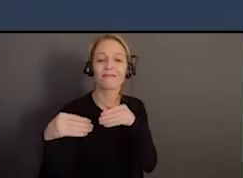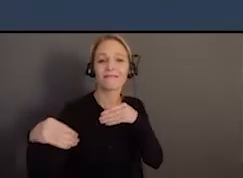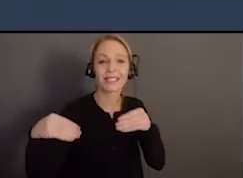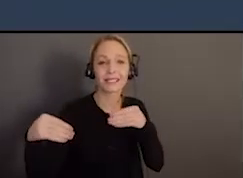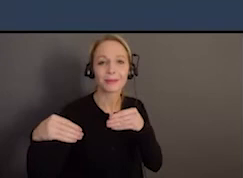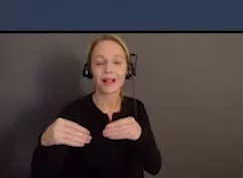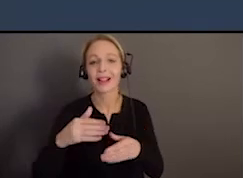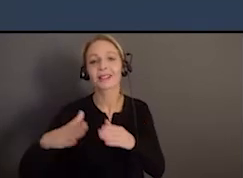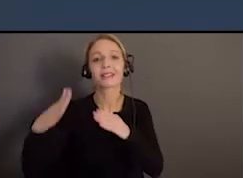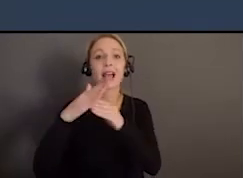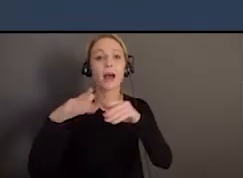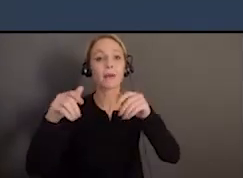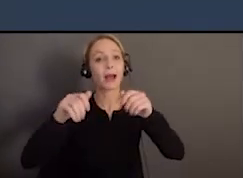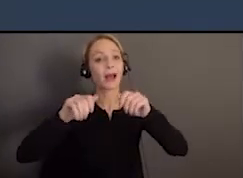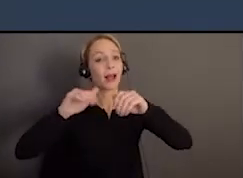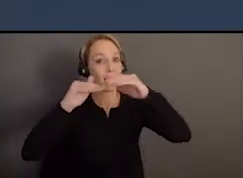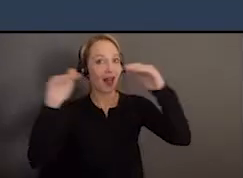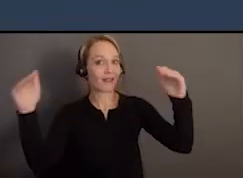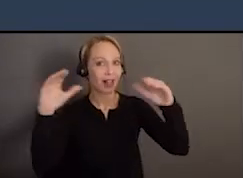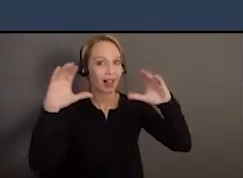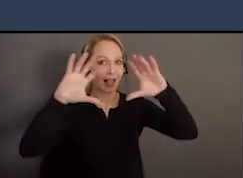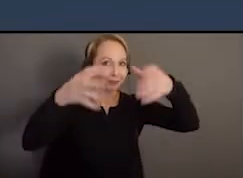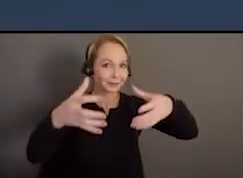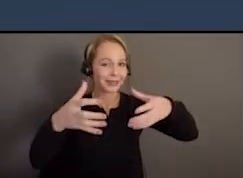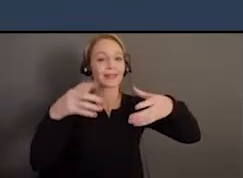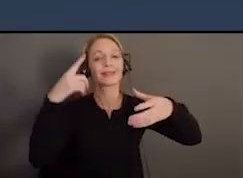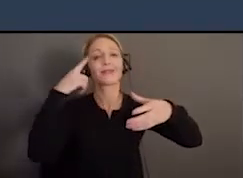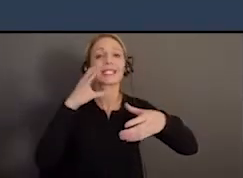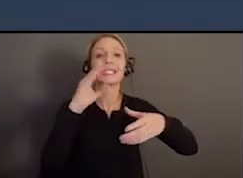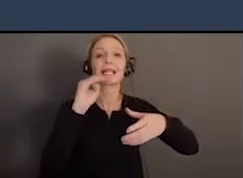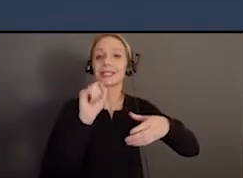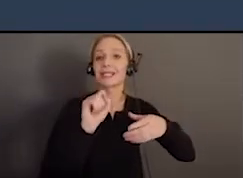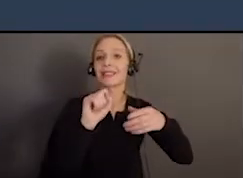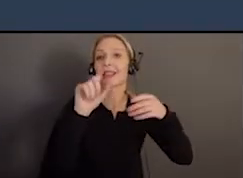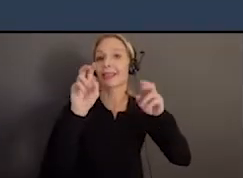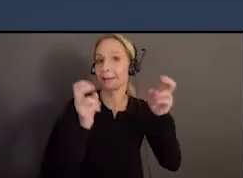CONTAINER FOR CMS THEMES AND PRIVATE APPS.